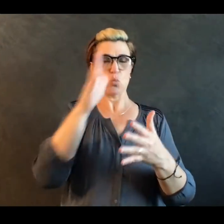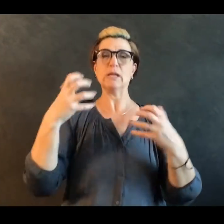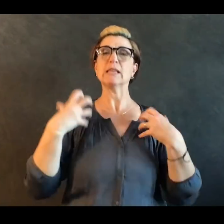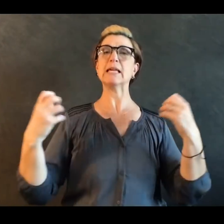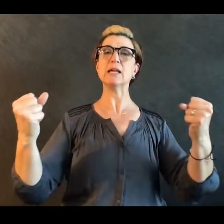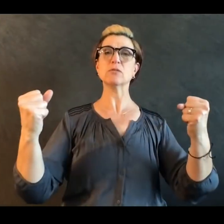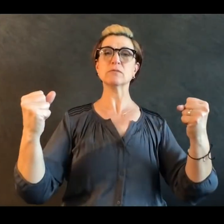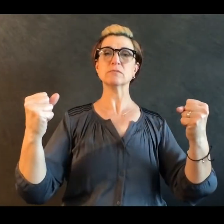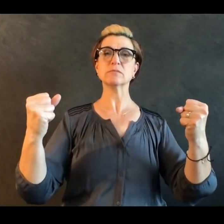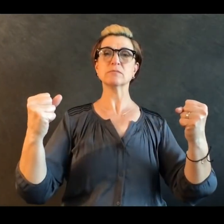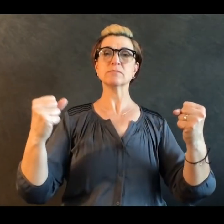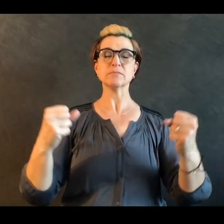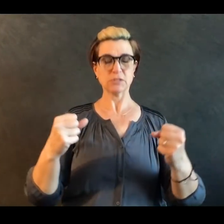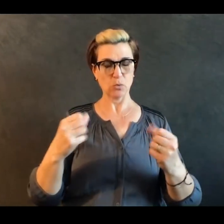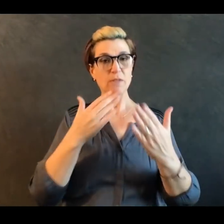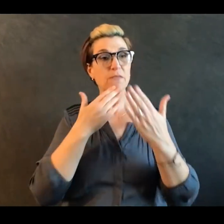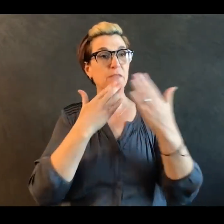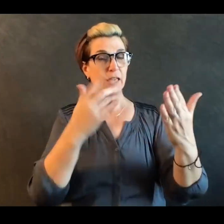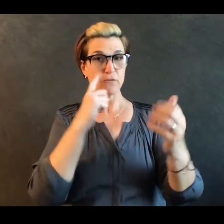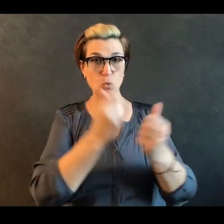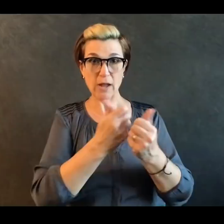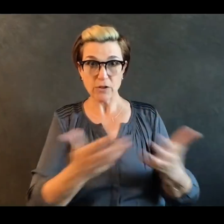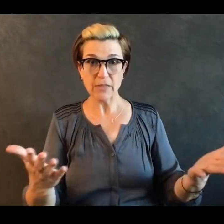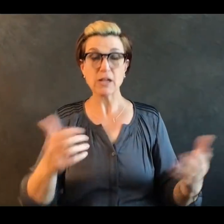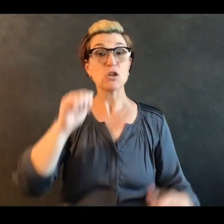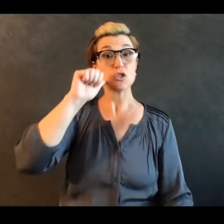presenting a new guidance to the governors of this country about how we